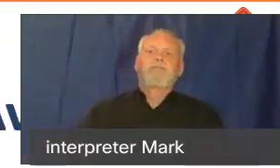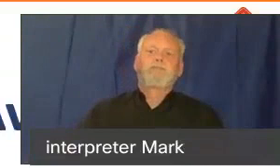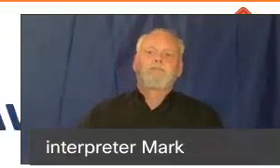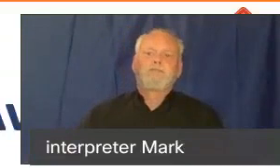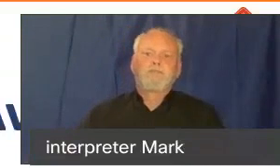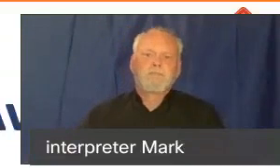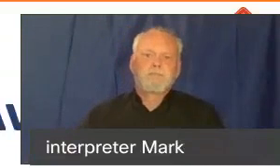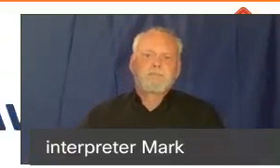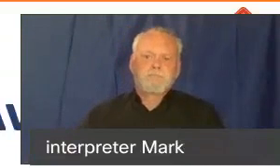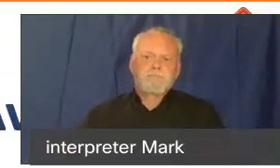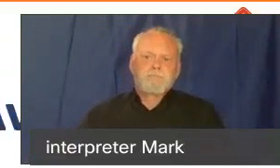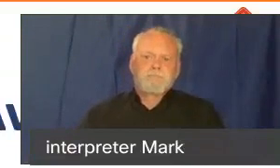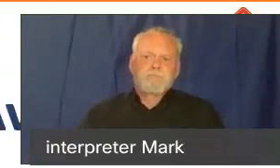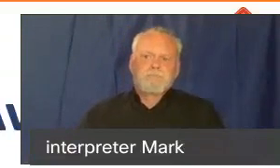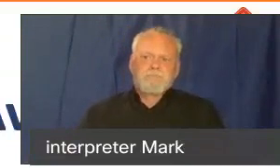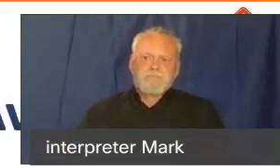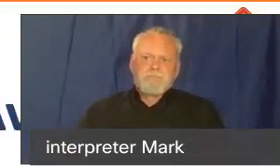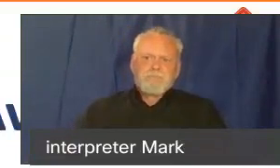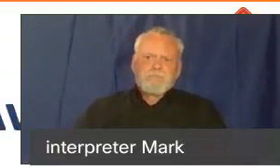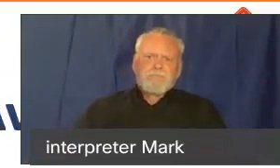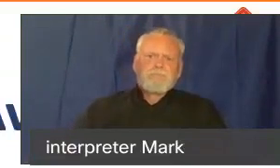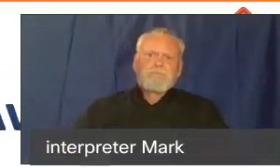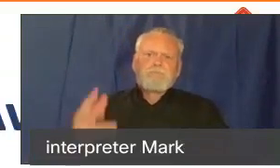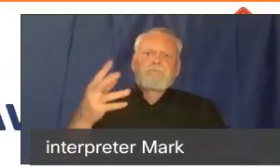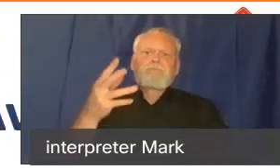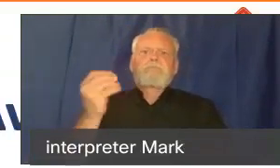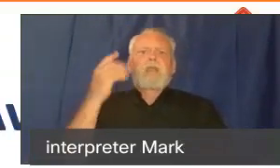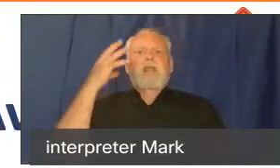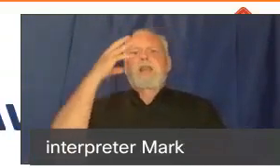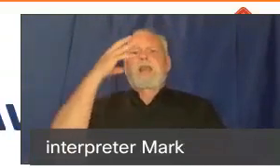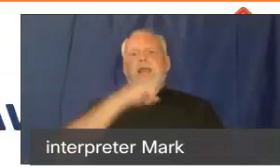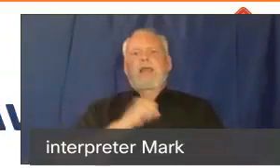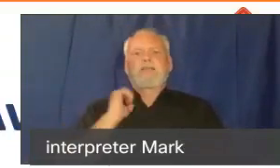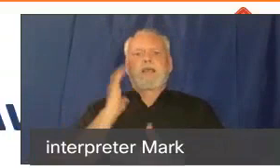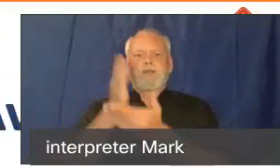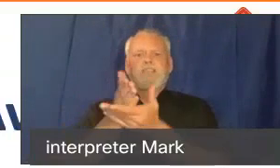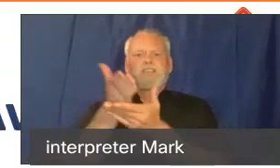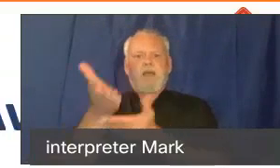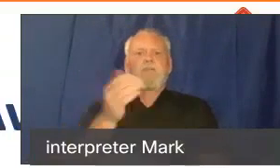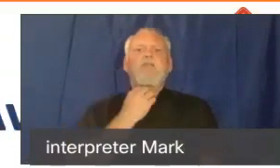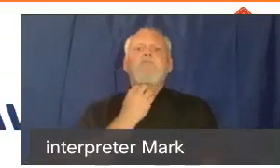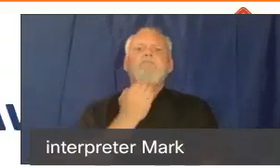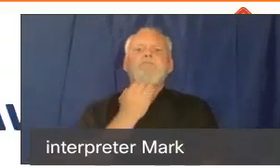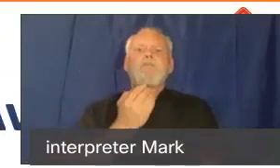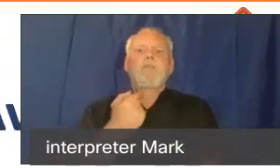And I guess I'll, I'll stop there. Um, I understand that the.